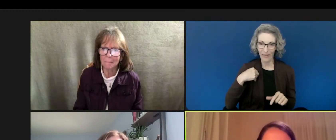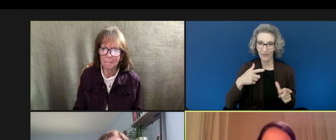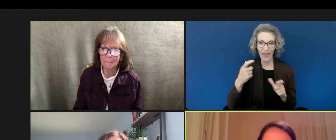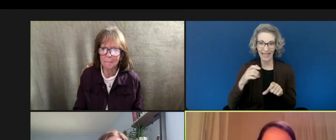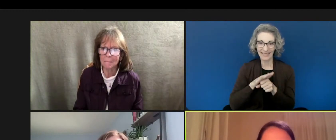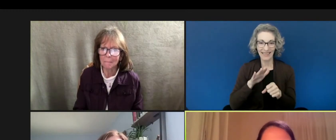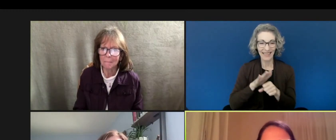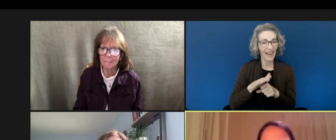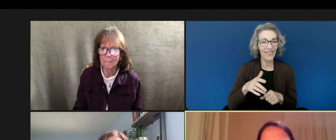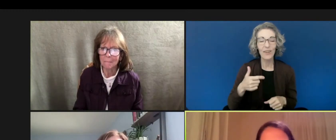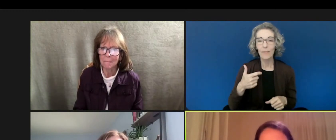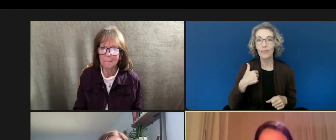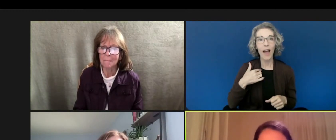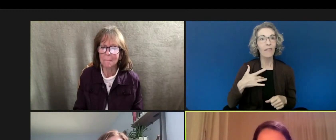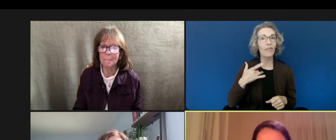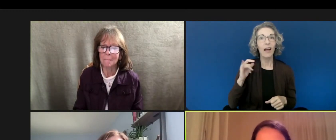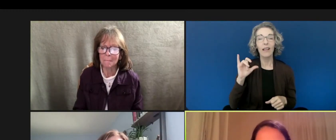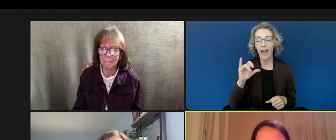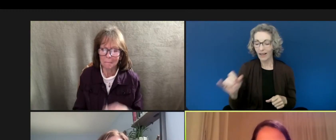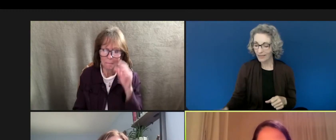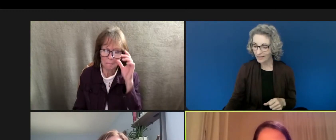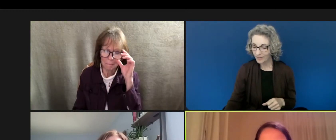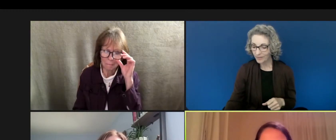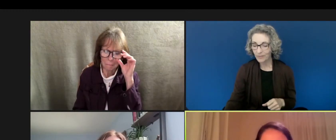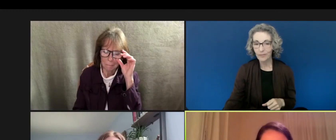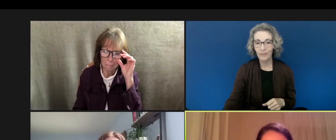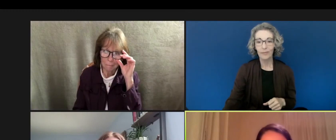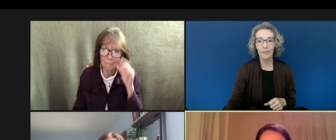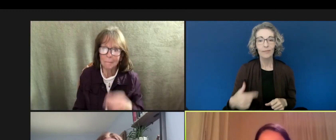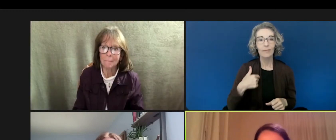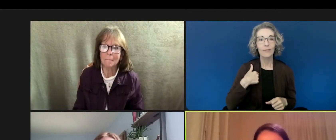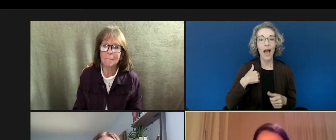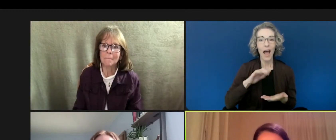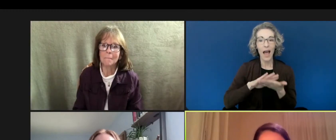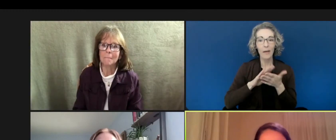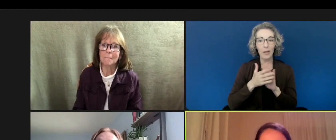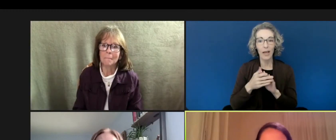I felt I'm becoming smaller and smaller.